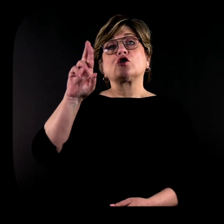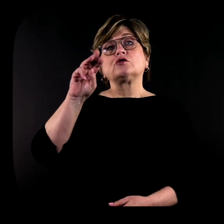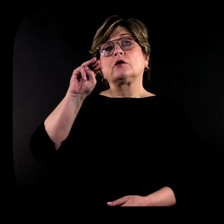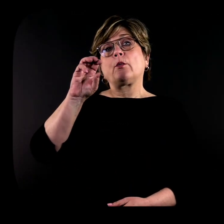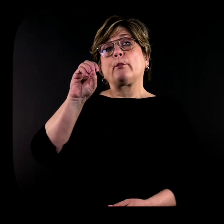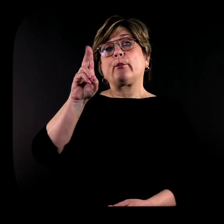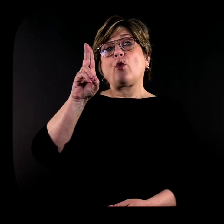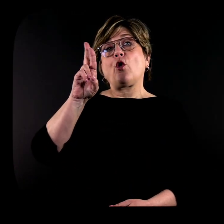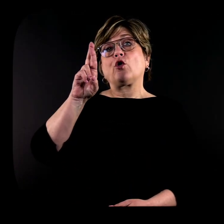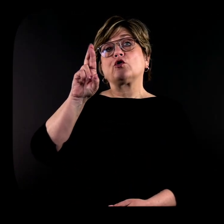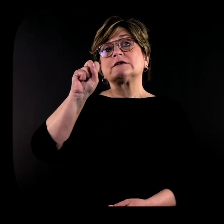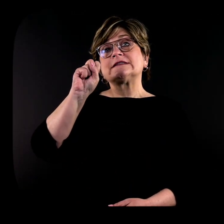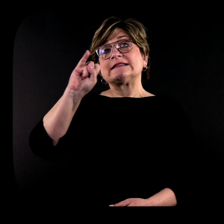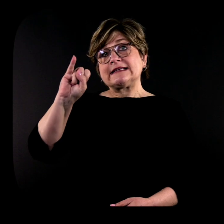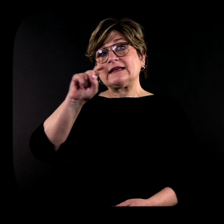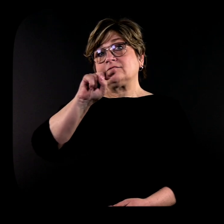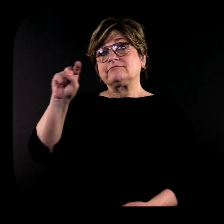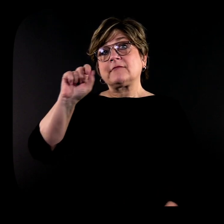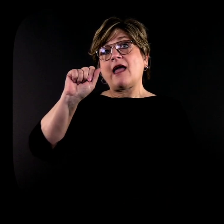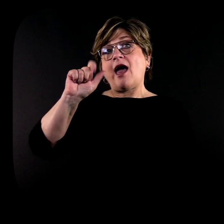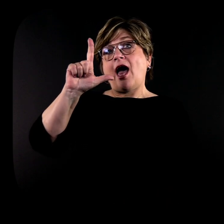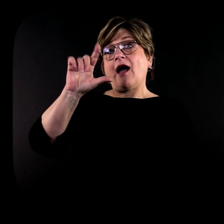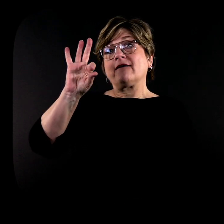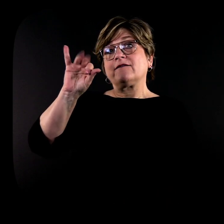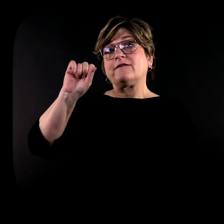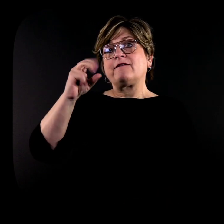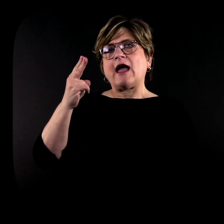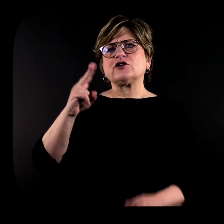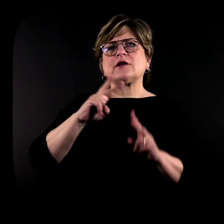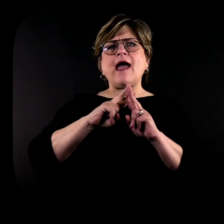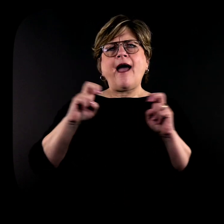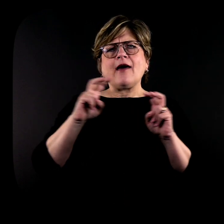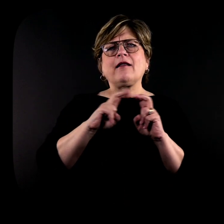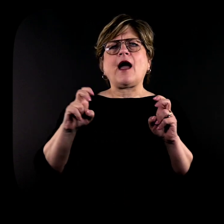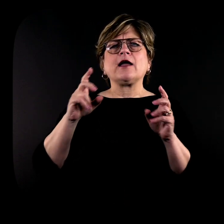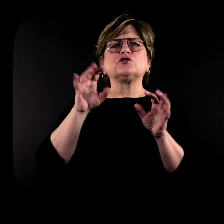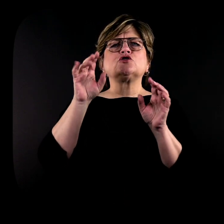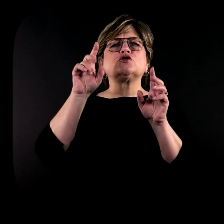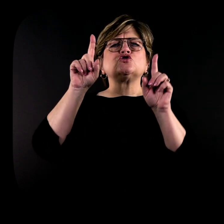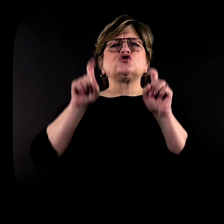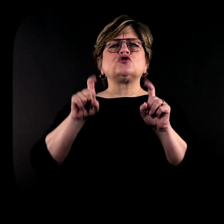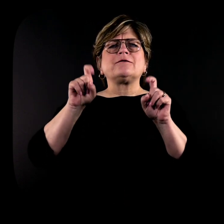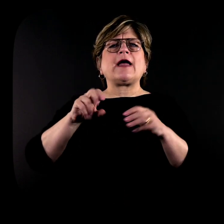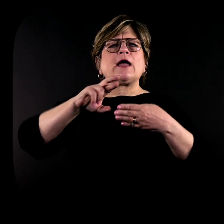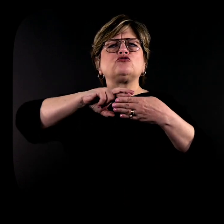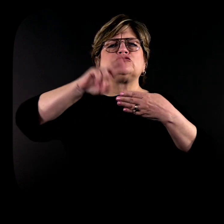Dr. Mourssi-Alfash analyzed the survey results, which